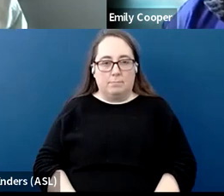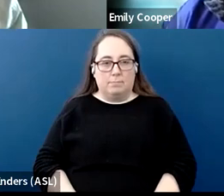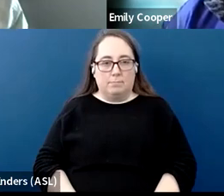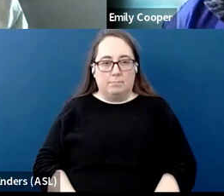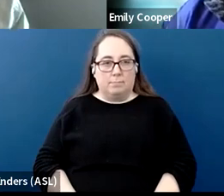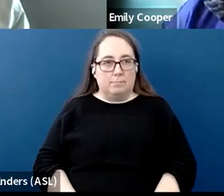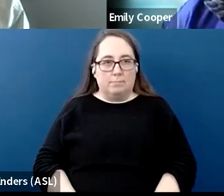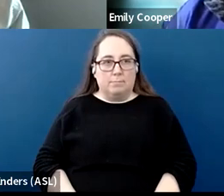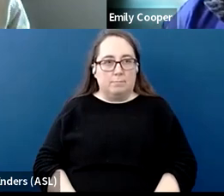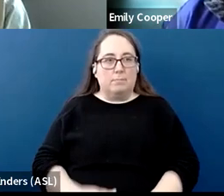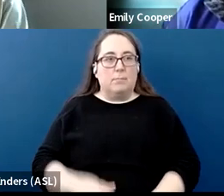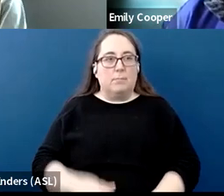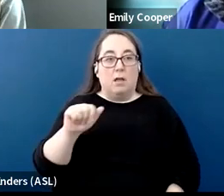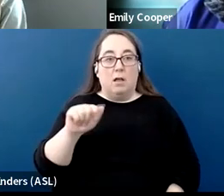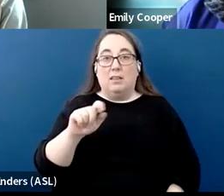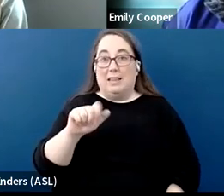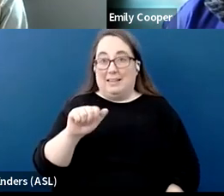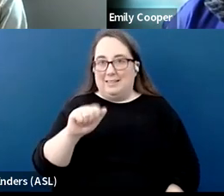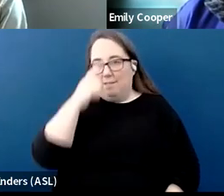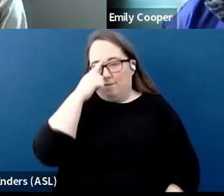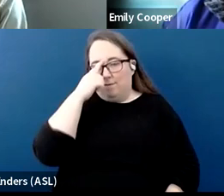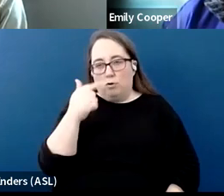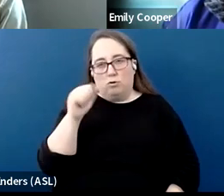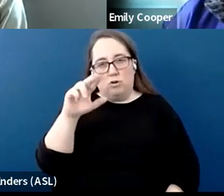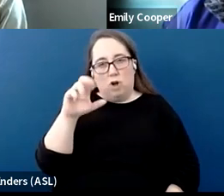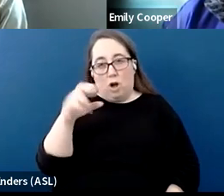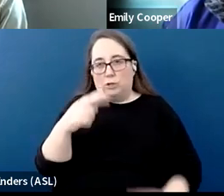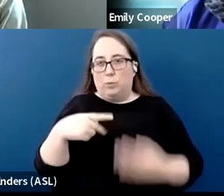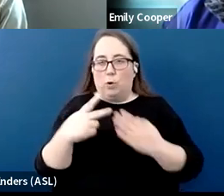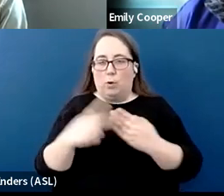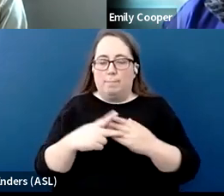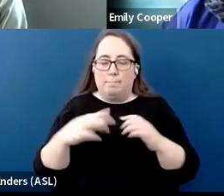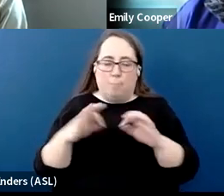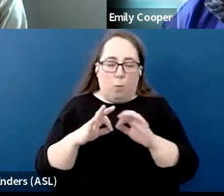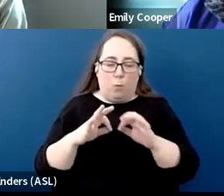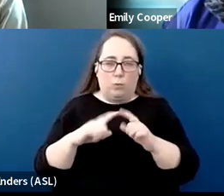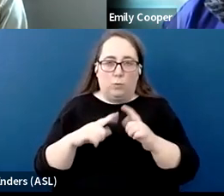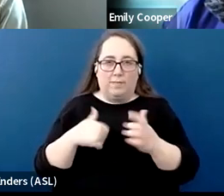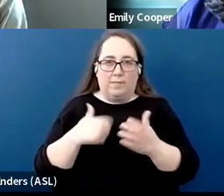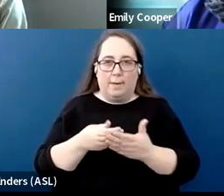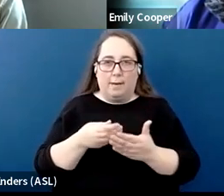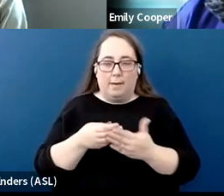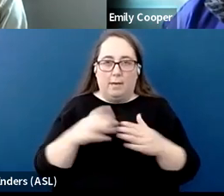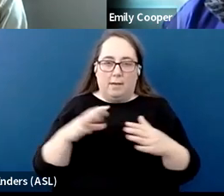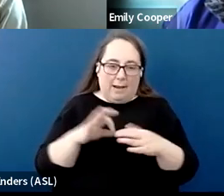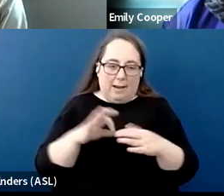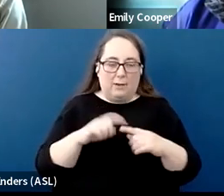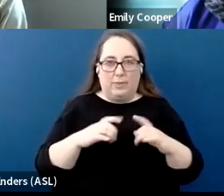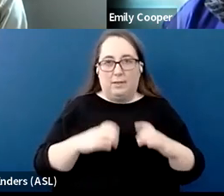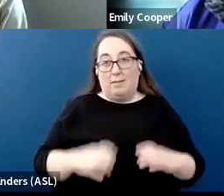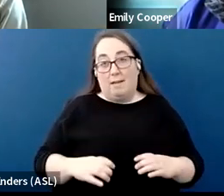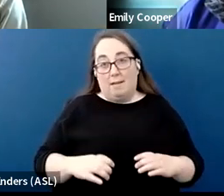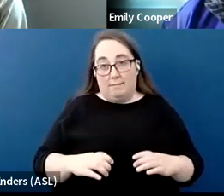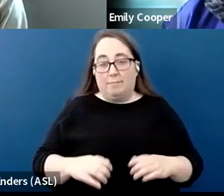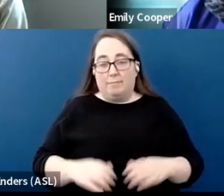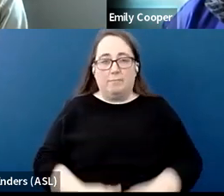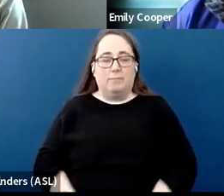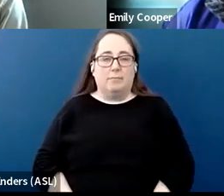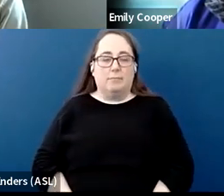little bit differently. LORI That's interesting. We found some self-directed programs are targeting about how